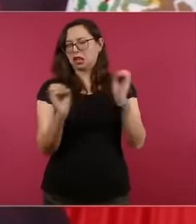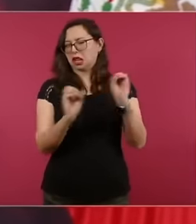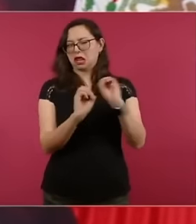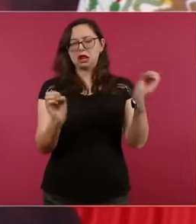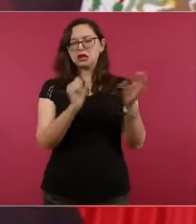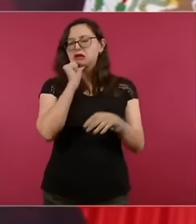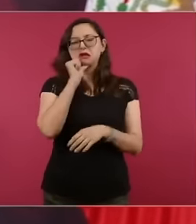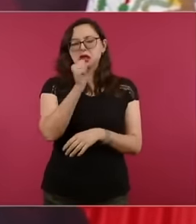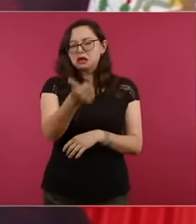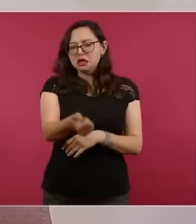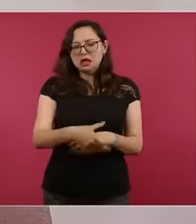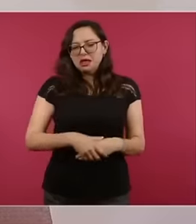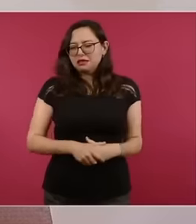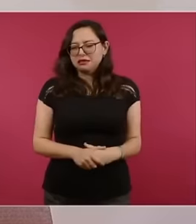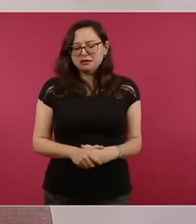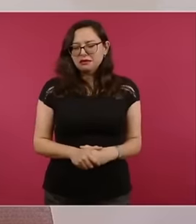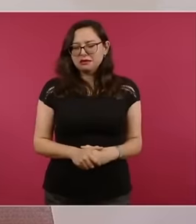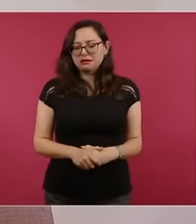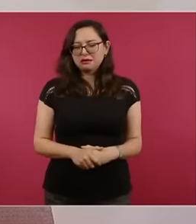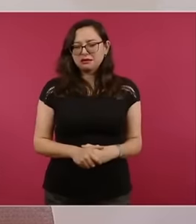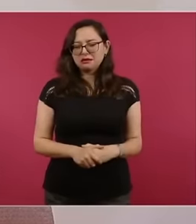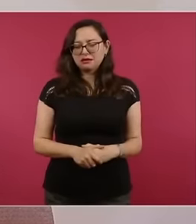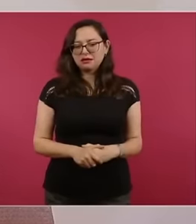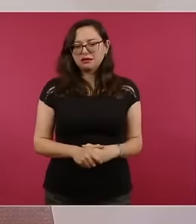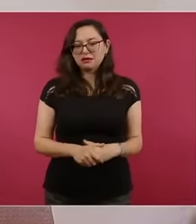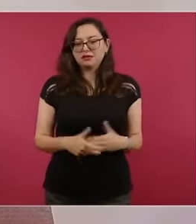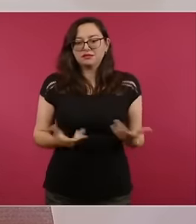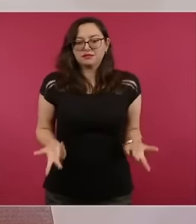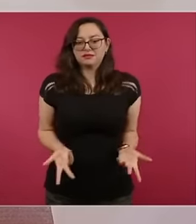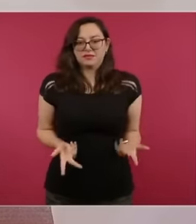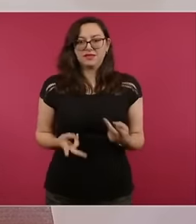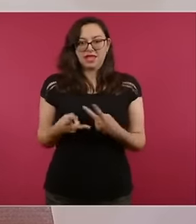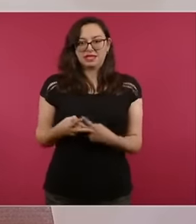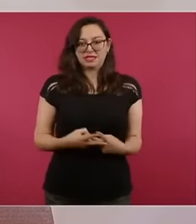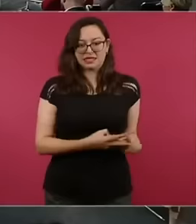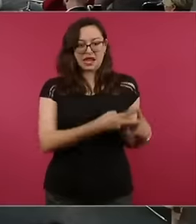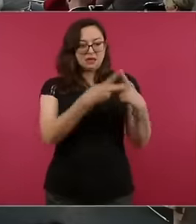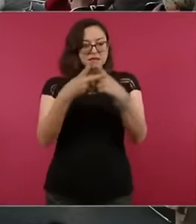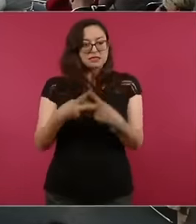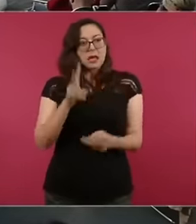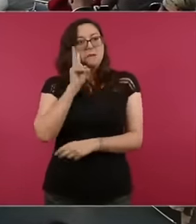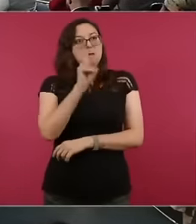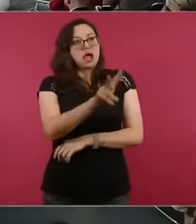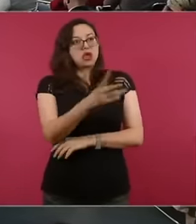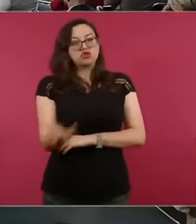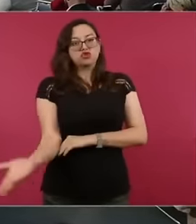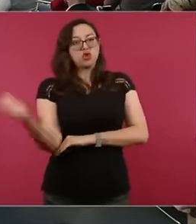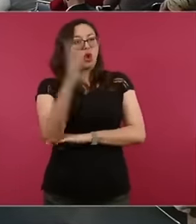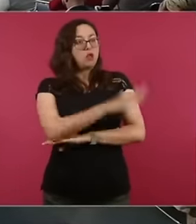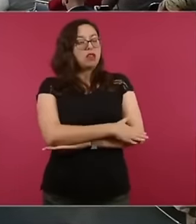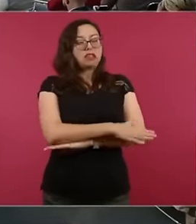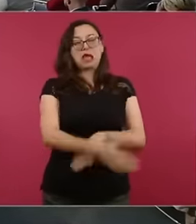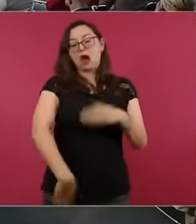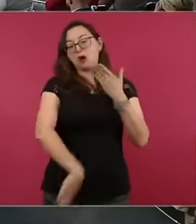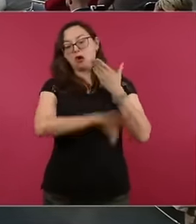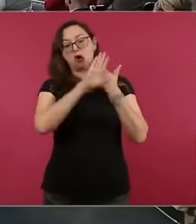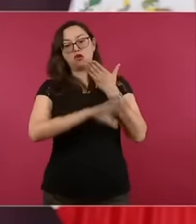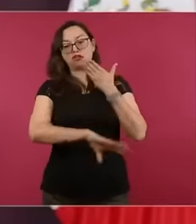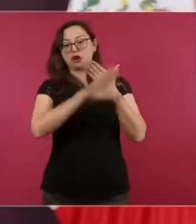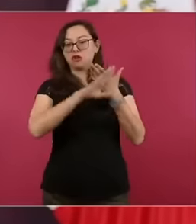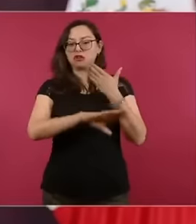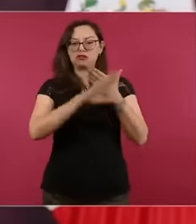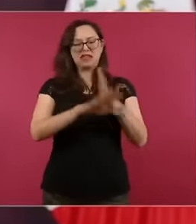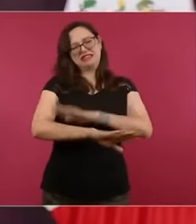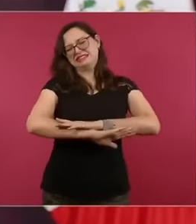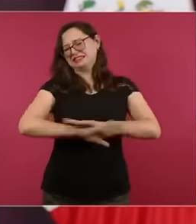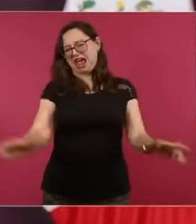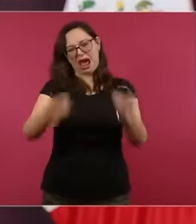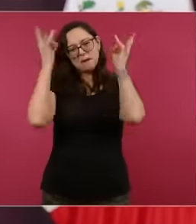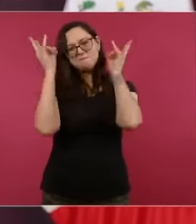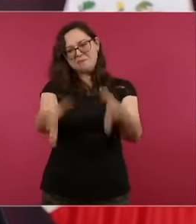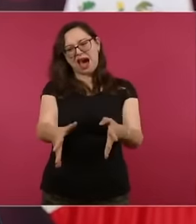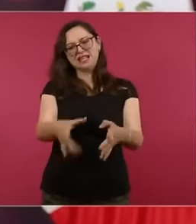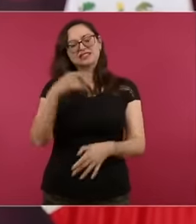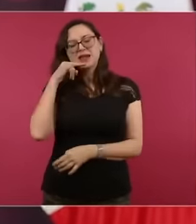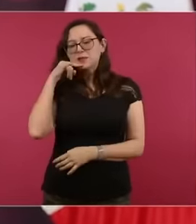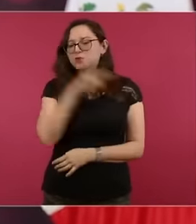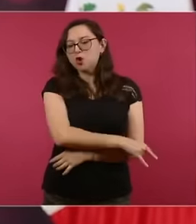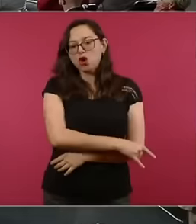This watch Televisa and then we talk but enough hypocrisy considers that because of